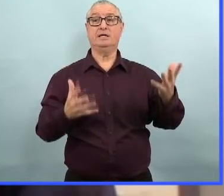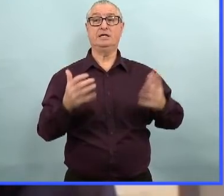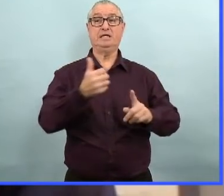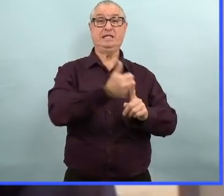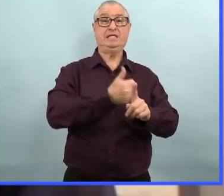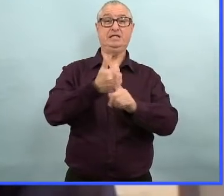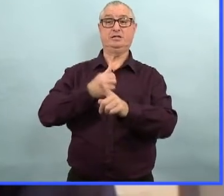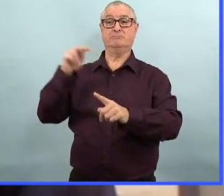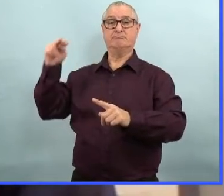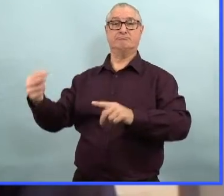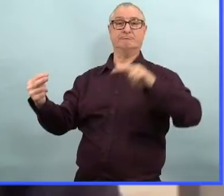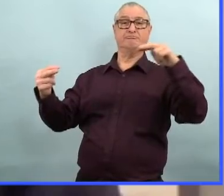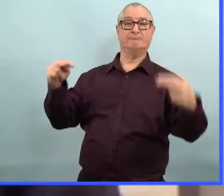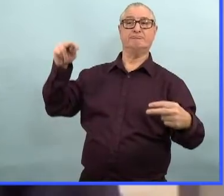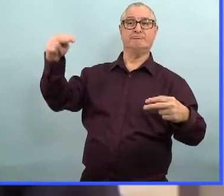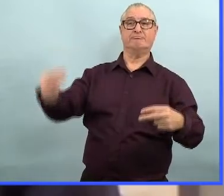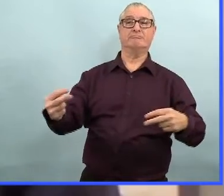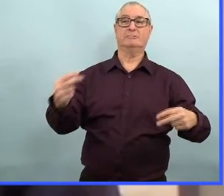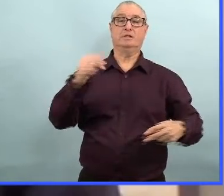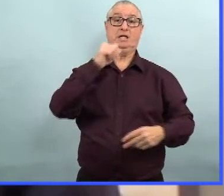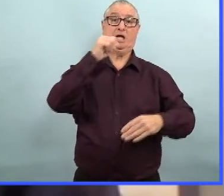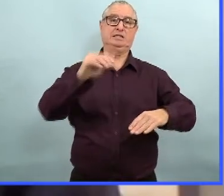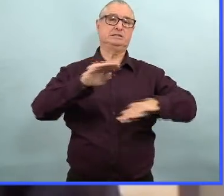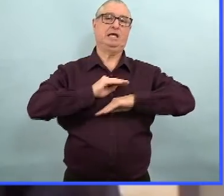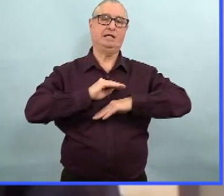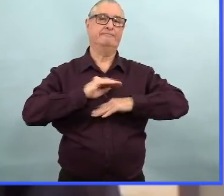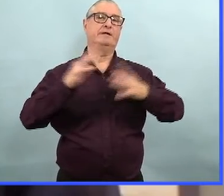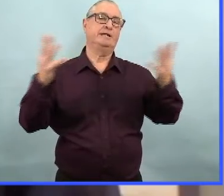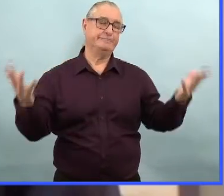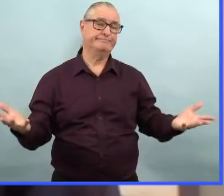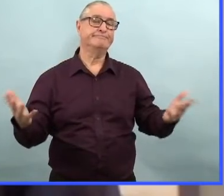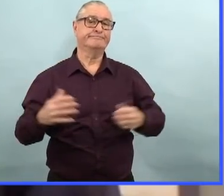here's why i asked this because in the second wave we didn't lock it up down quickly enough to